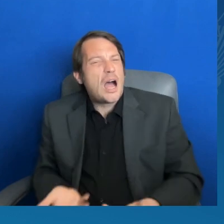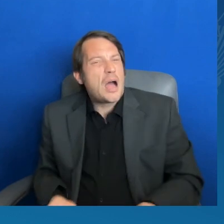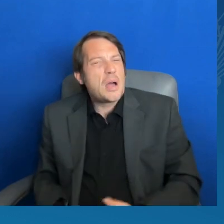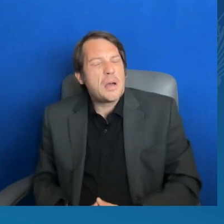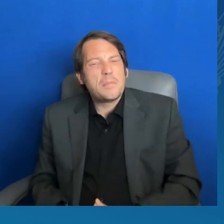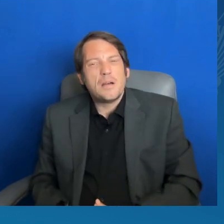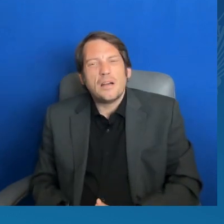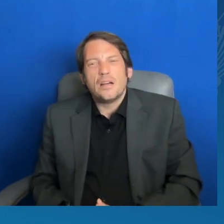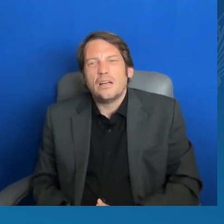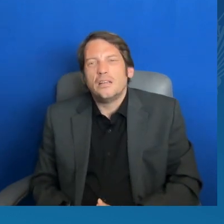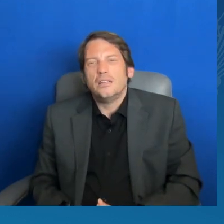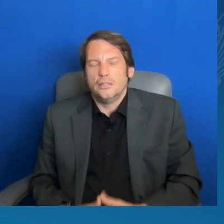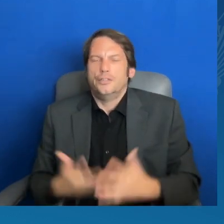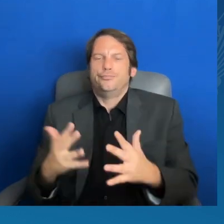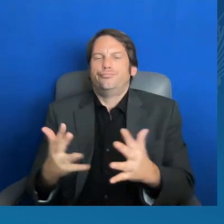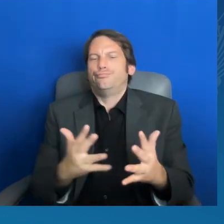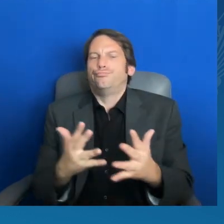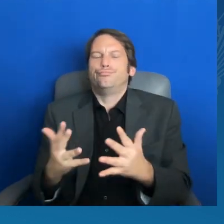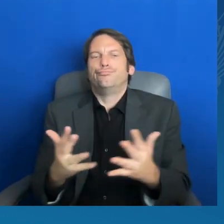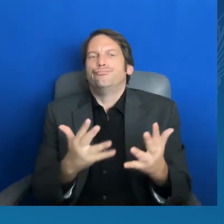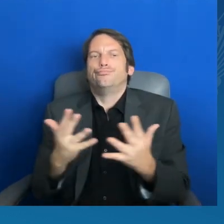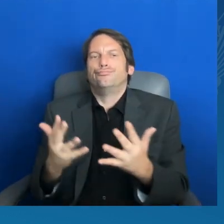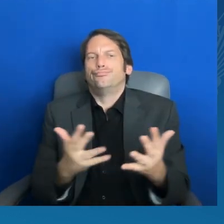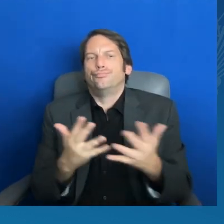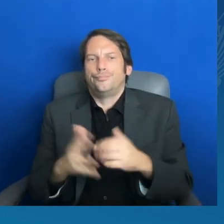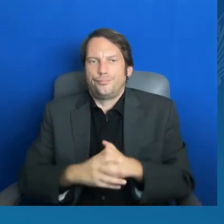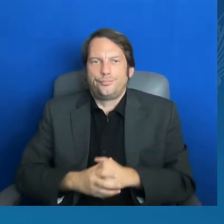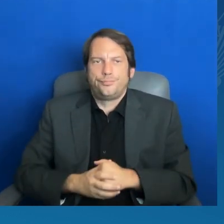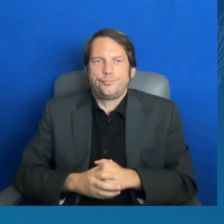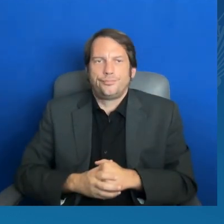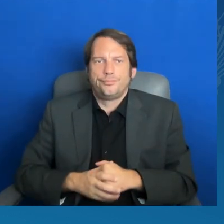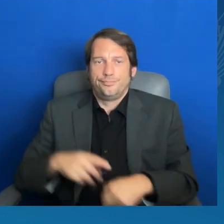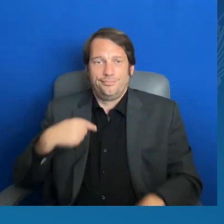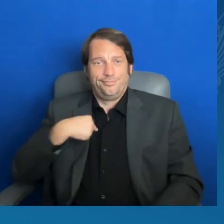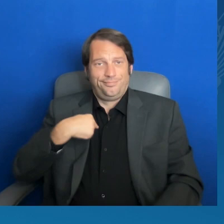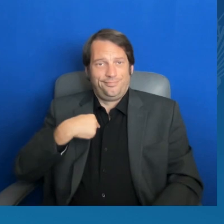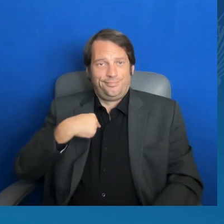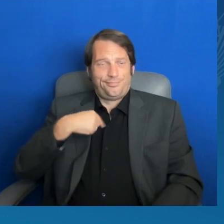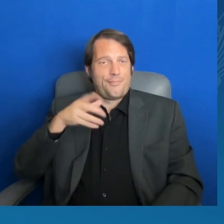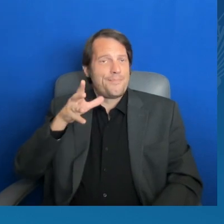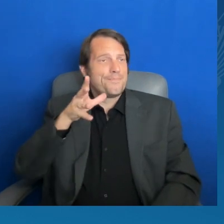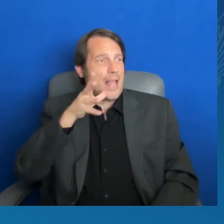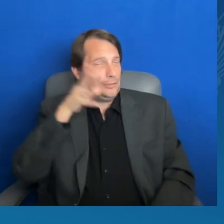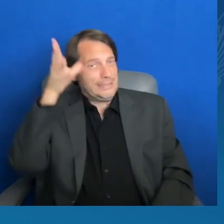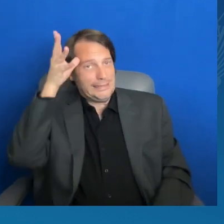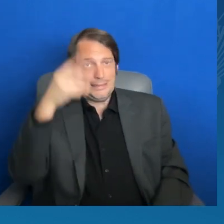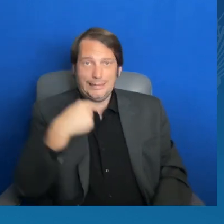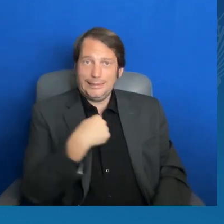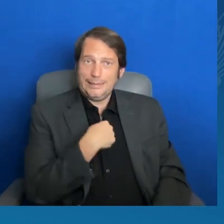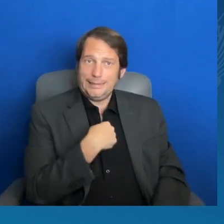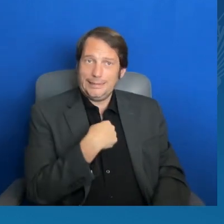Mr. George: As a parent, that hit me hard. That's a, you know -- The Vice President: Yeah. Mr. George: You were talking about how these lovely people